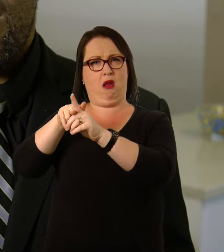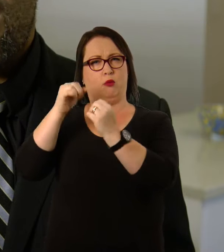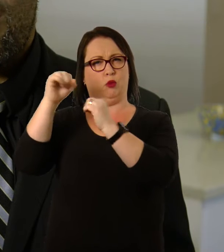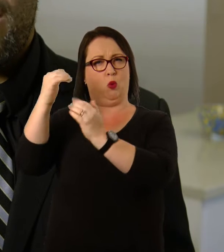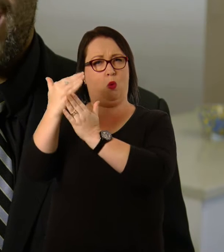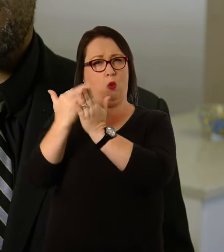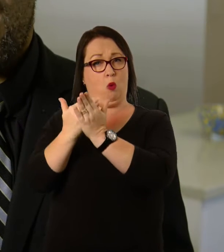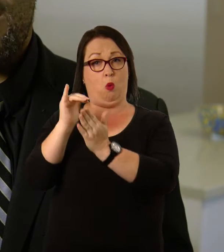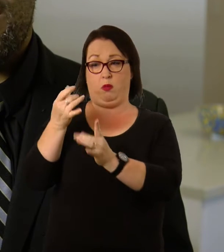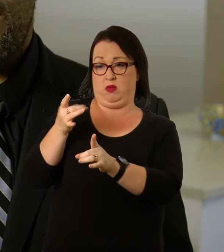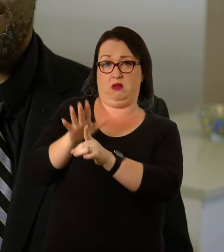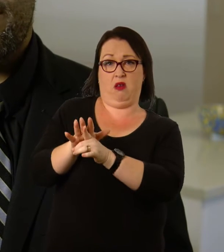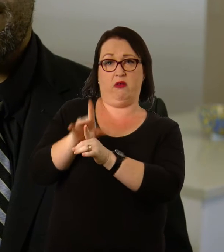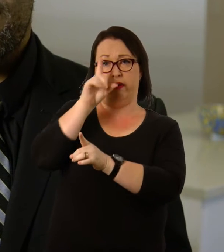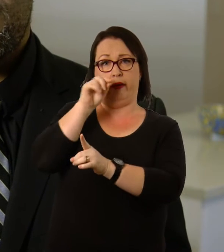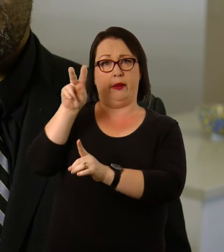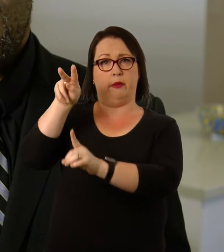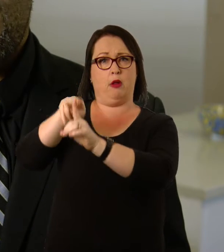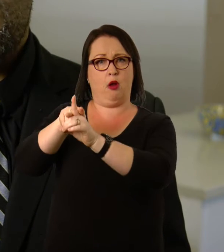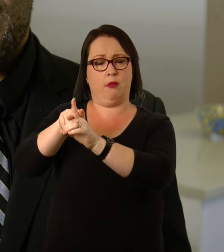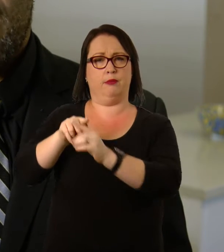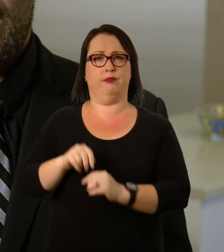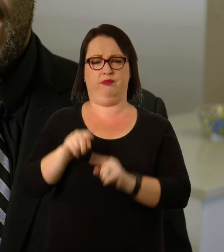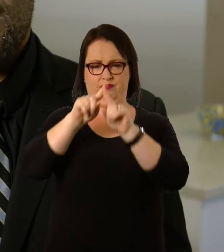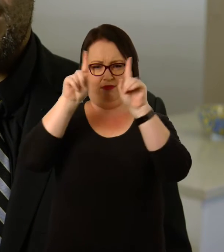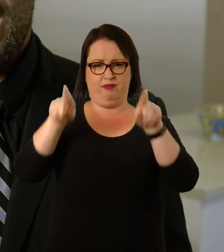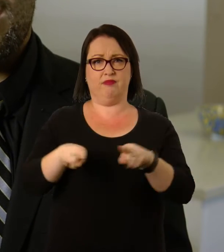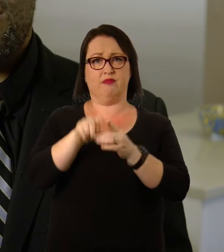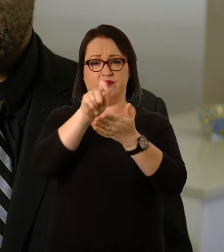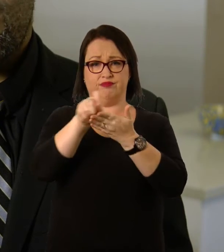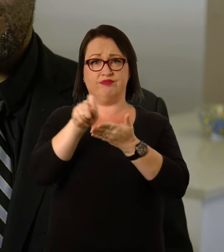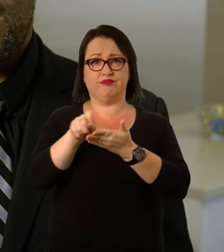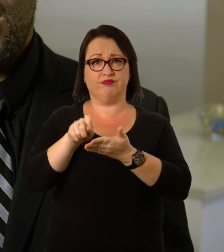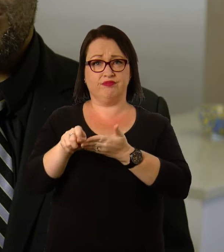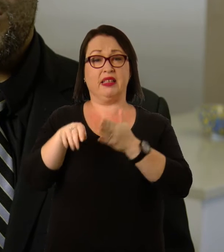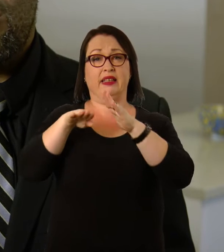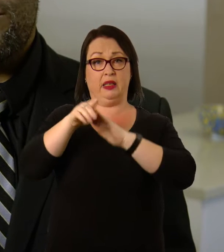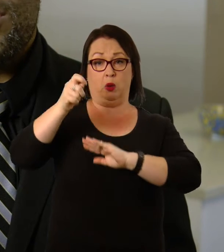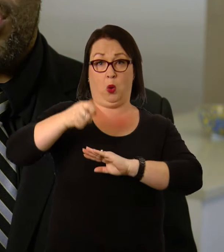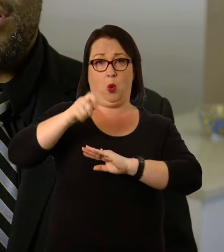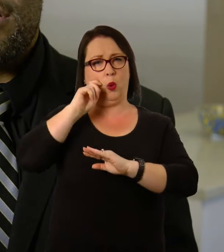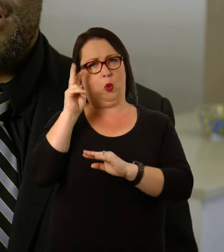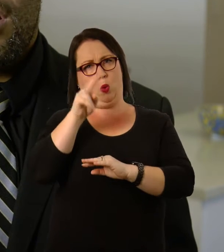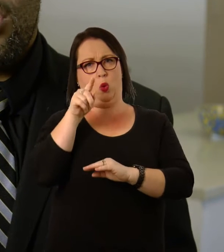Or they may apply on their own. On the written application and in the courtroom, you will be called the Respondent.